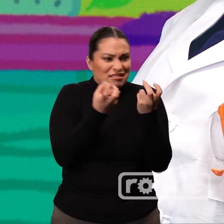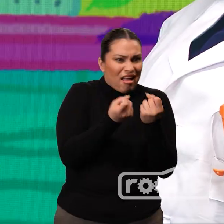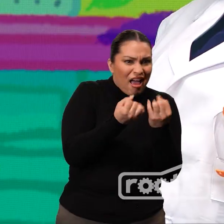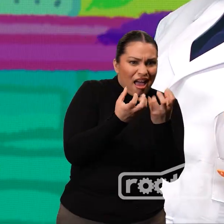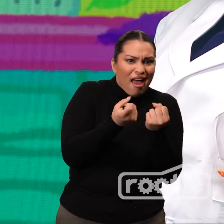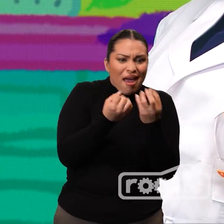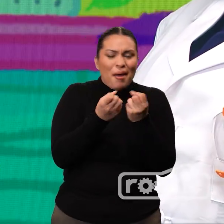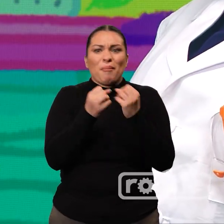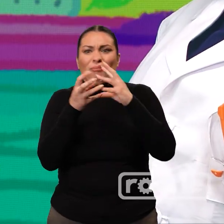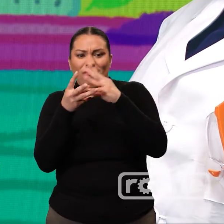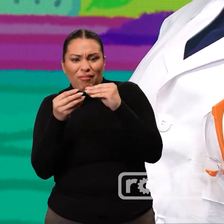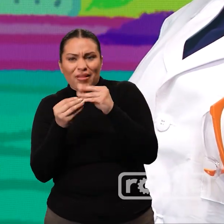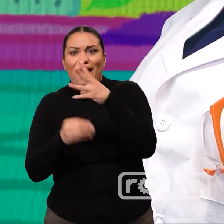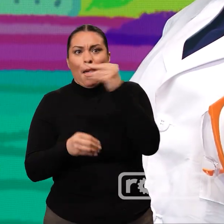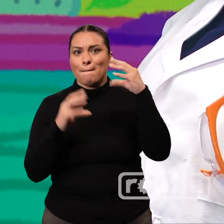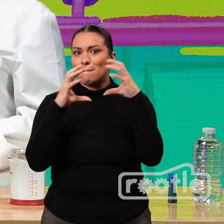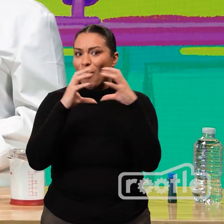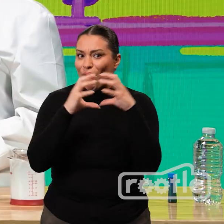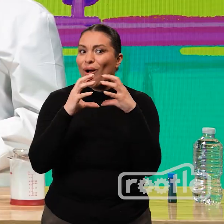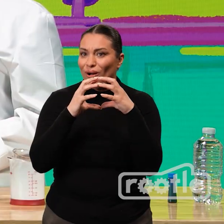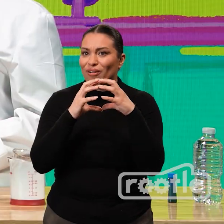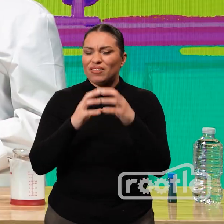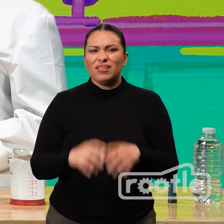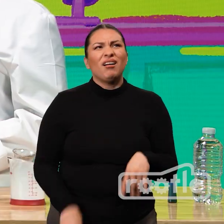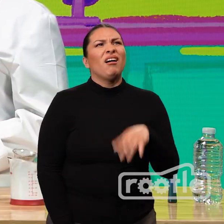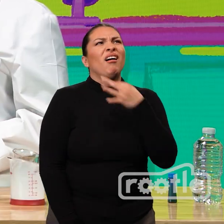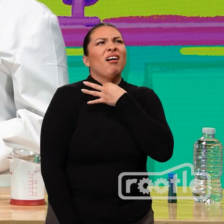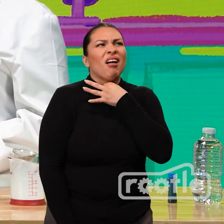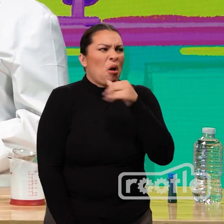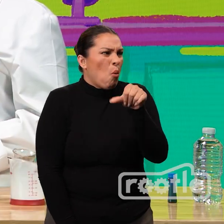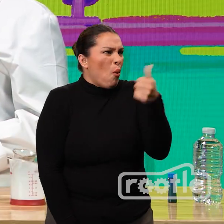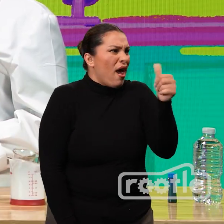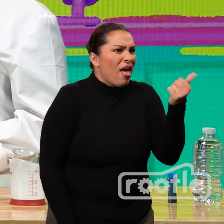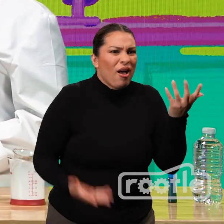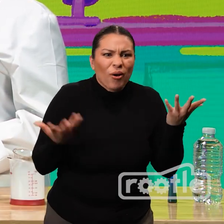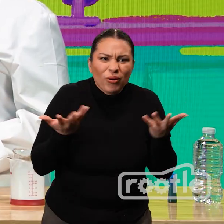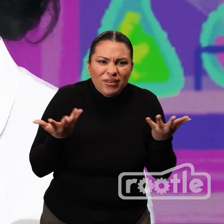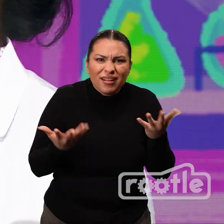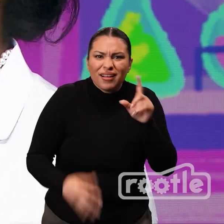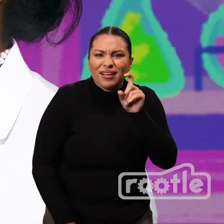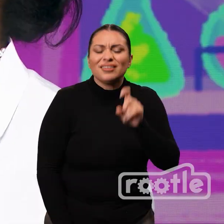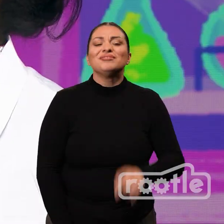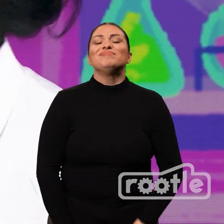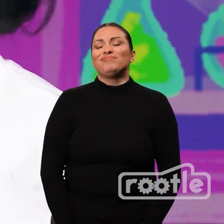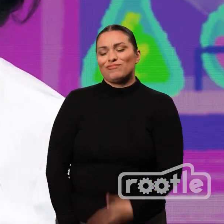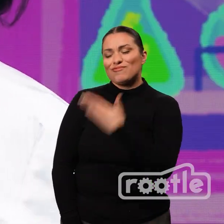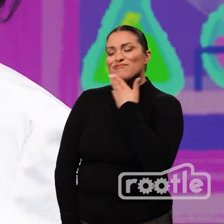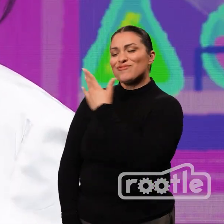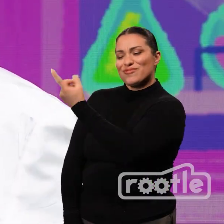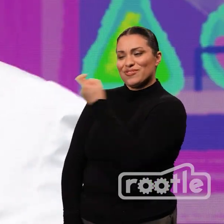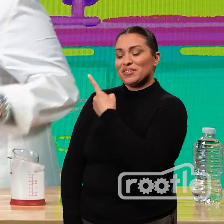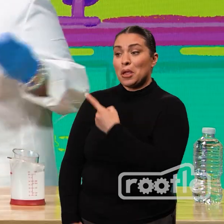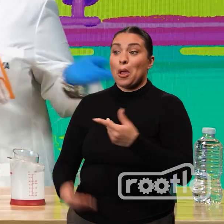Whoa, what else can you make with polymers? That's a big question.